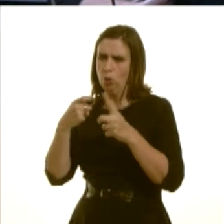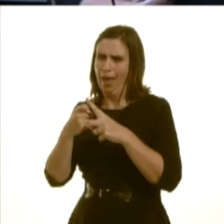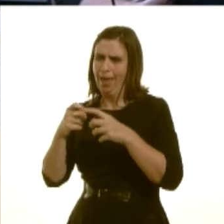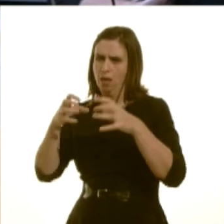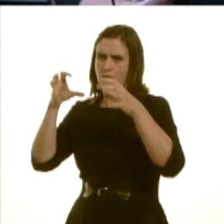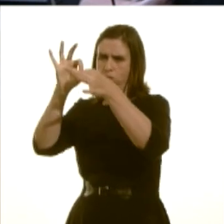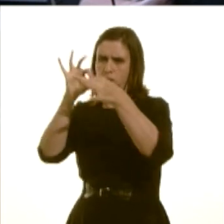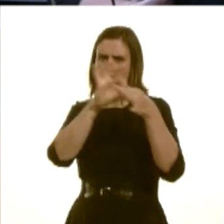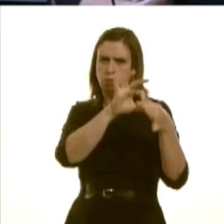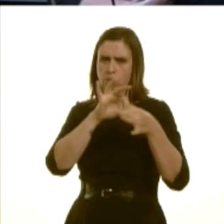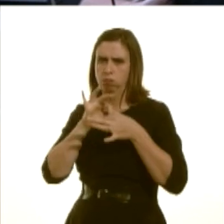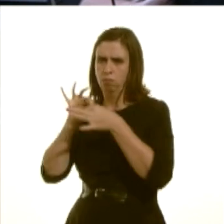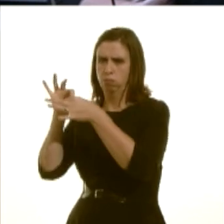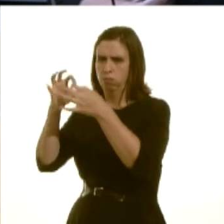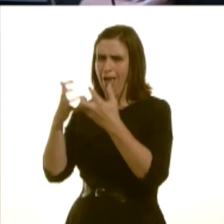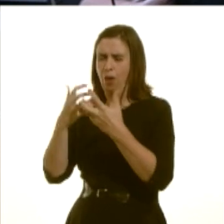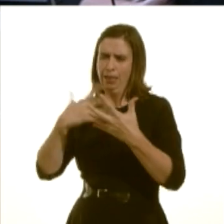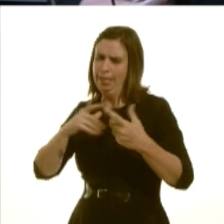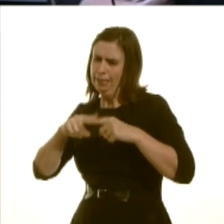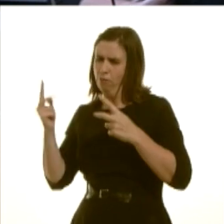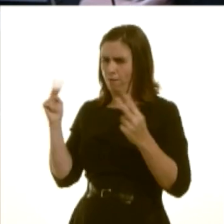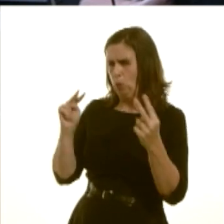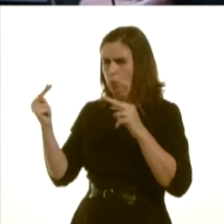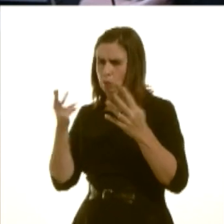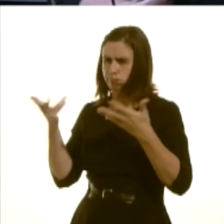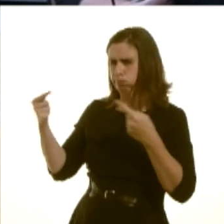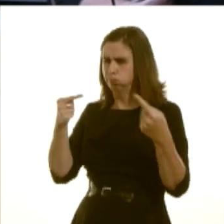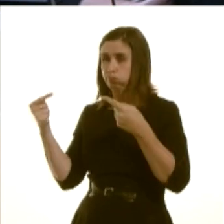be done overnight. There will be differing viewpoints, but it does need to be done and